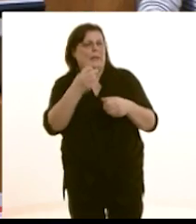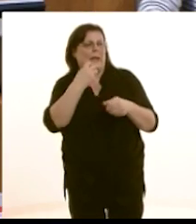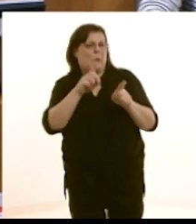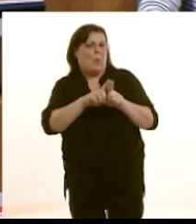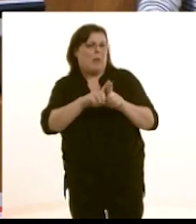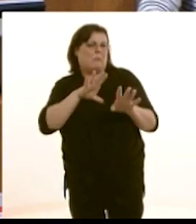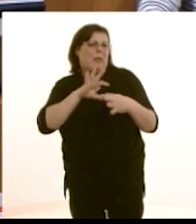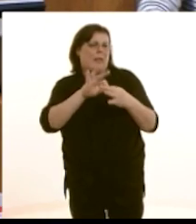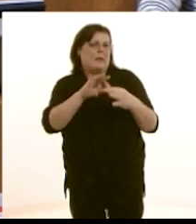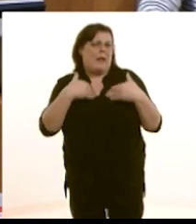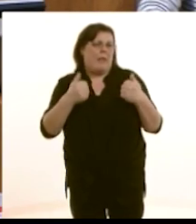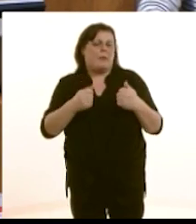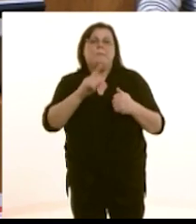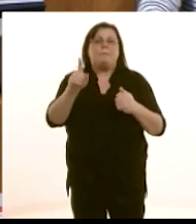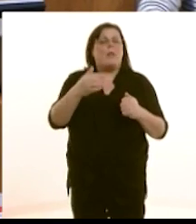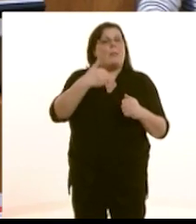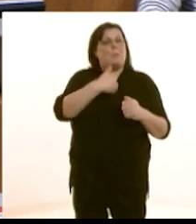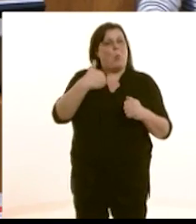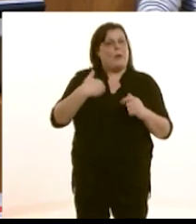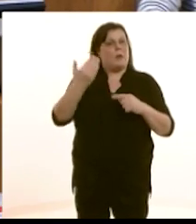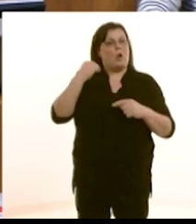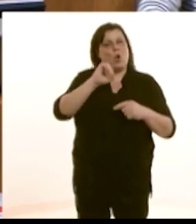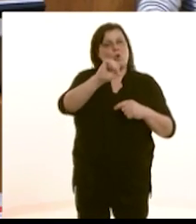health. This morning, I understand from your partyís press conference, the suggestion